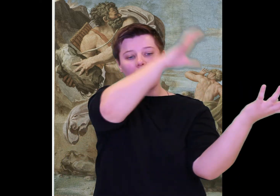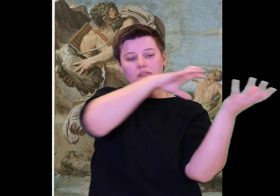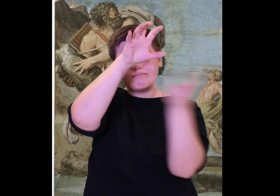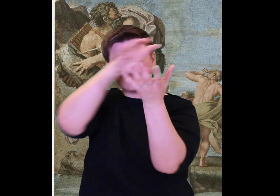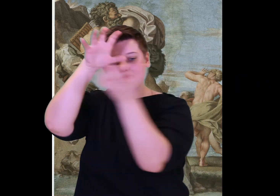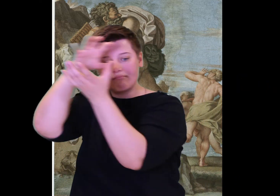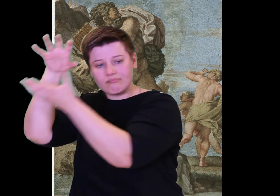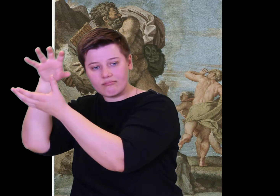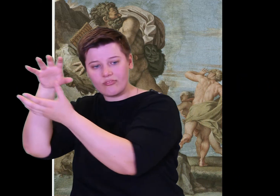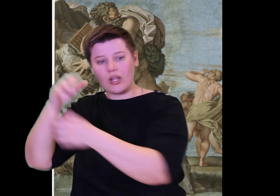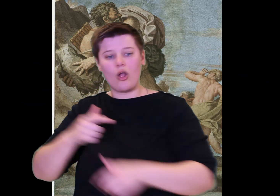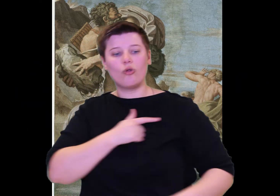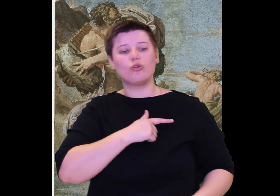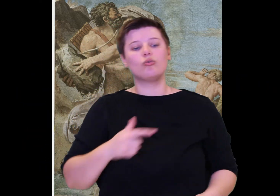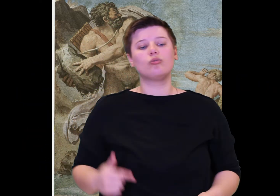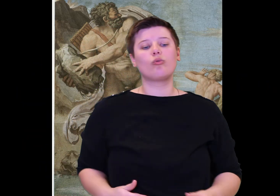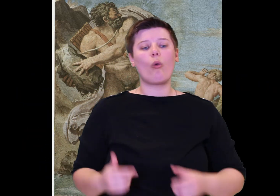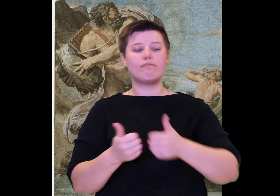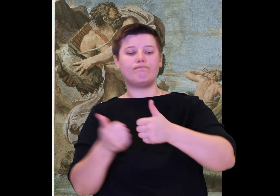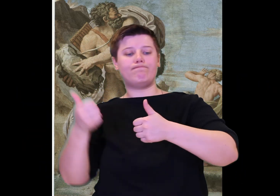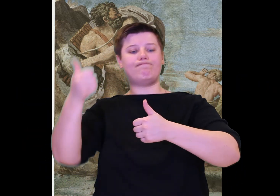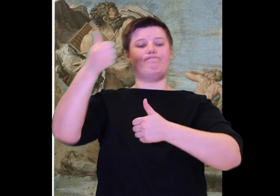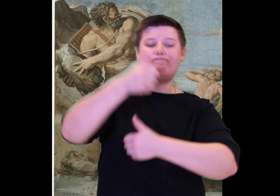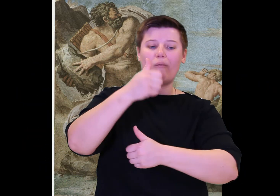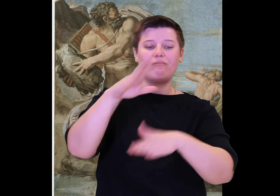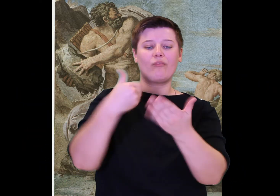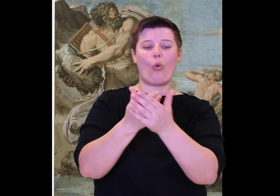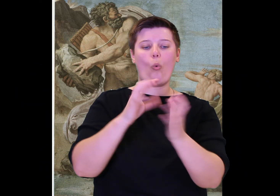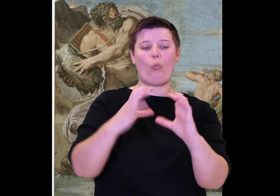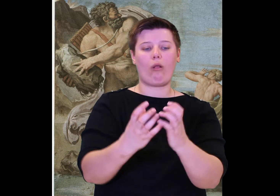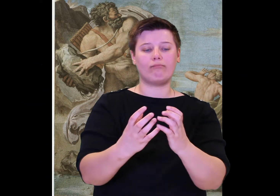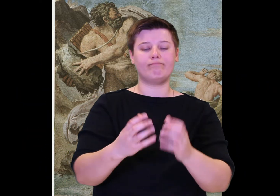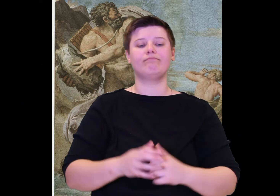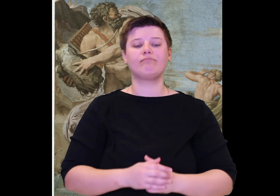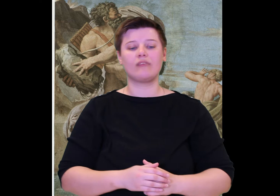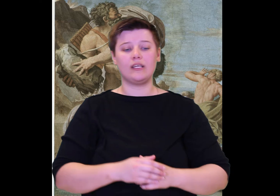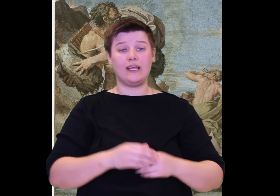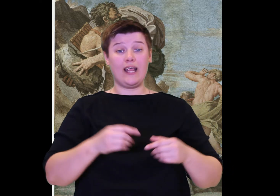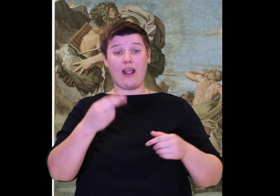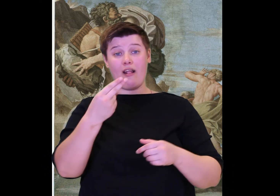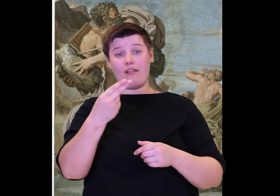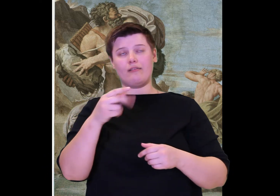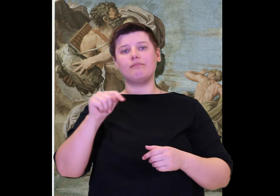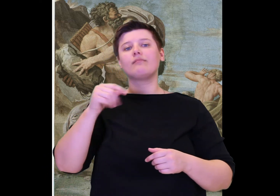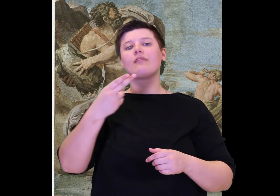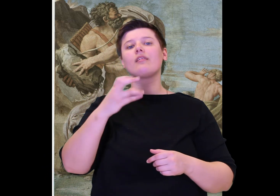the waves surged up, and pushed the boat ahead, to the other shore.